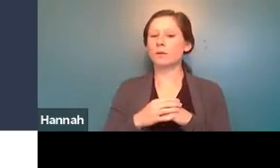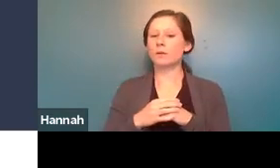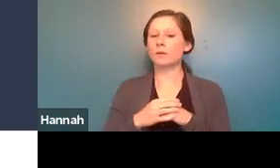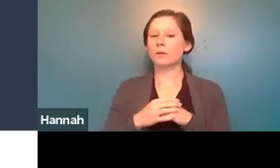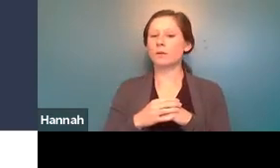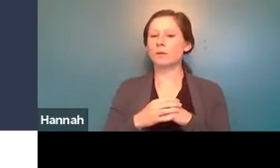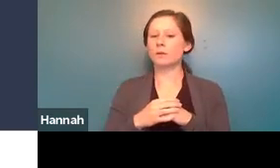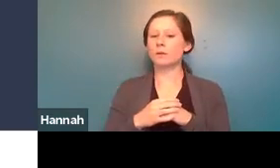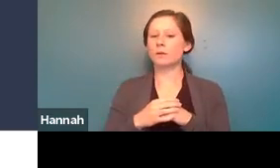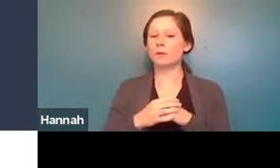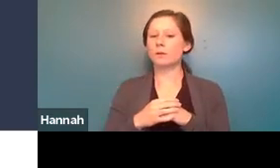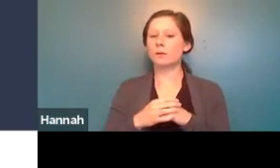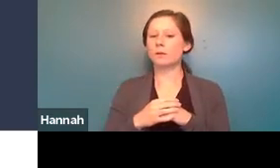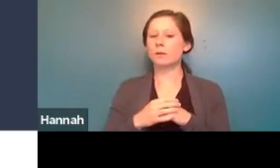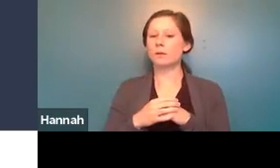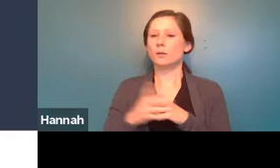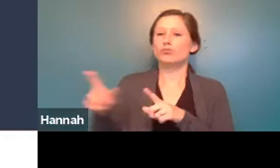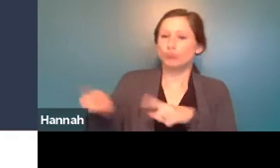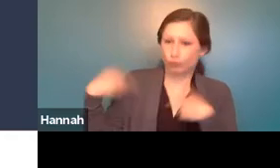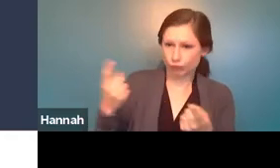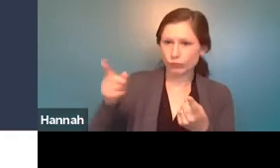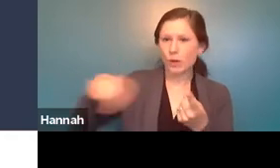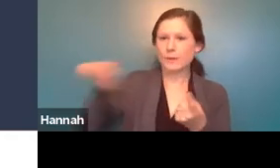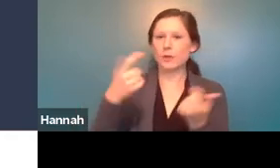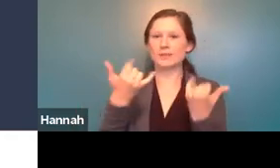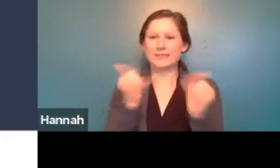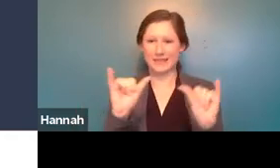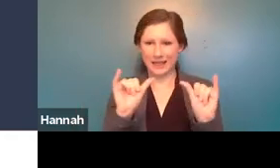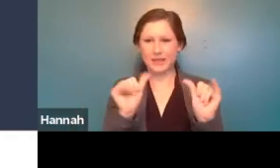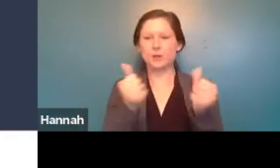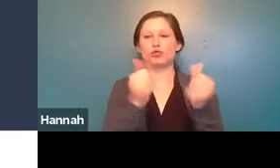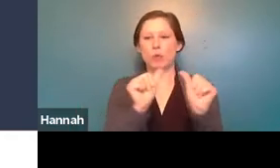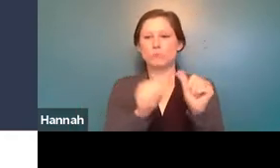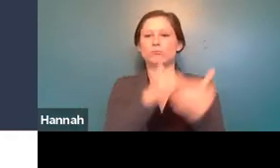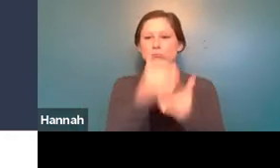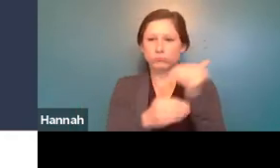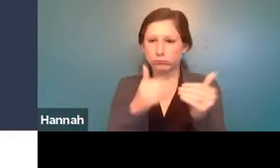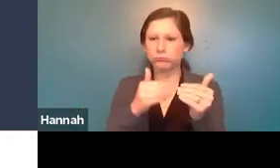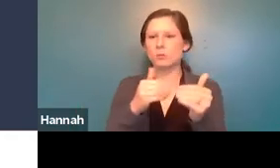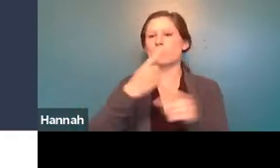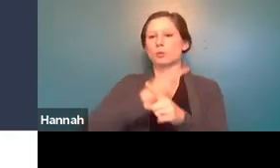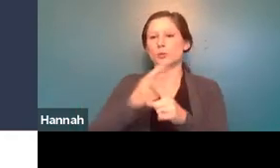get the appropriate software so that we know what we're doing. So most of the ideas are going to be things that were in